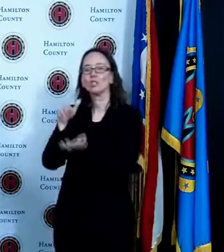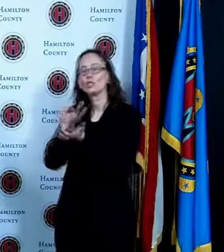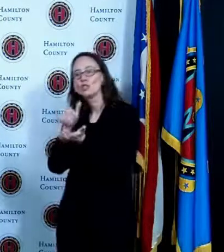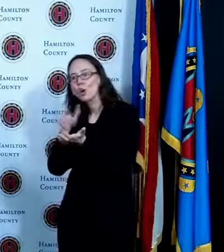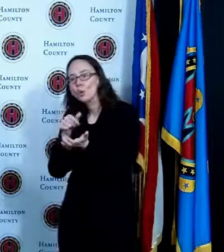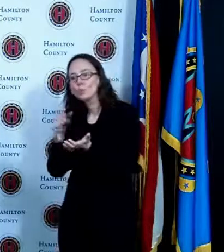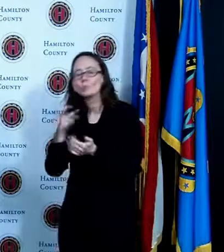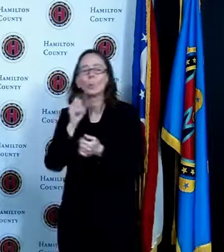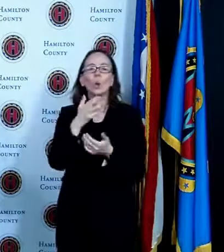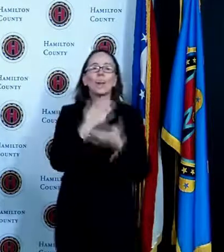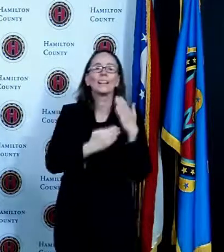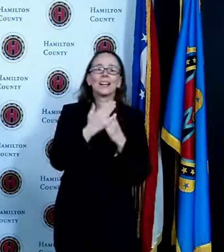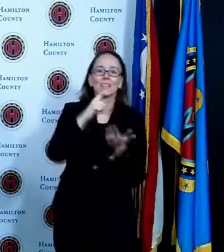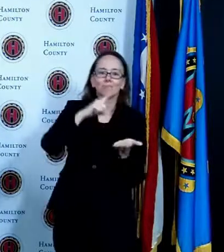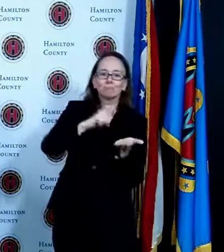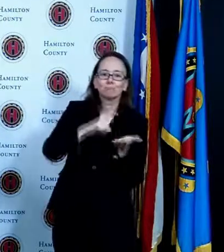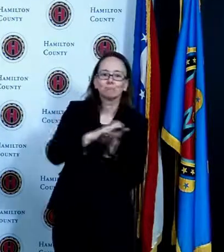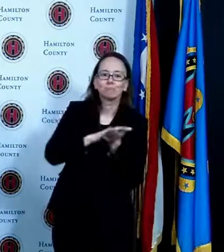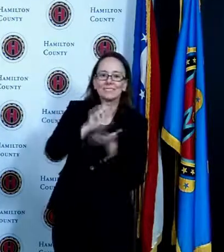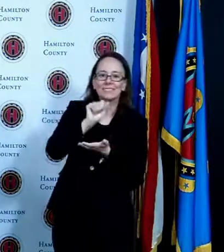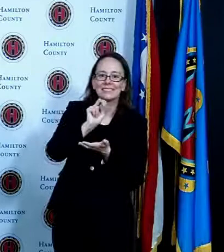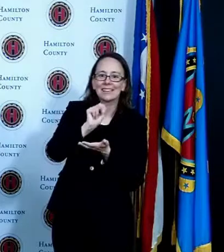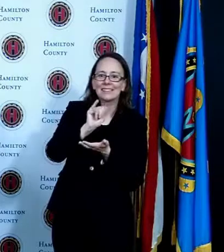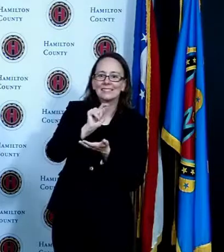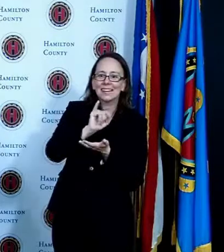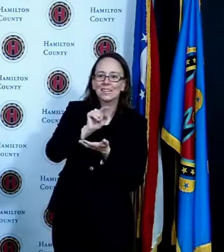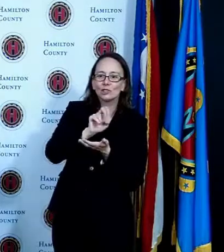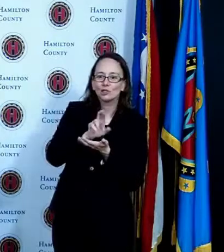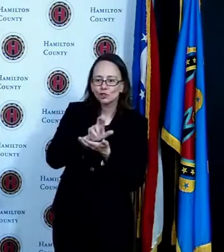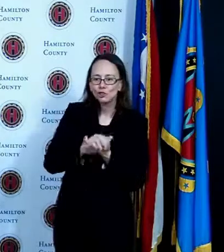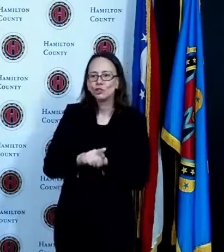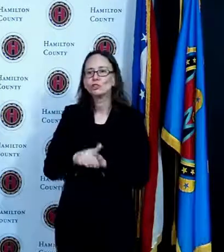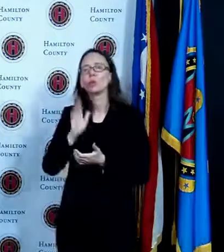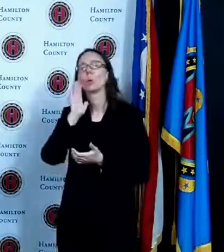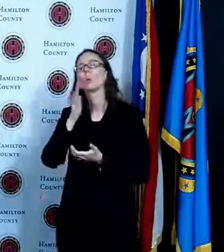prevent the spread of Covid-19 thank you